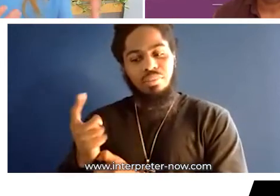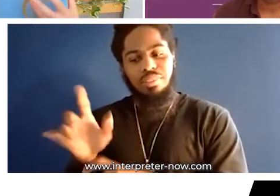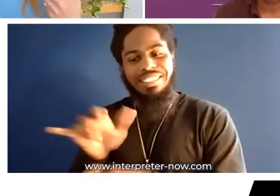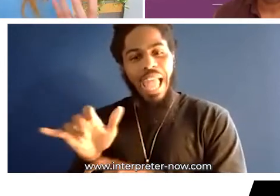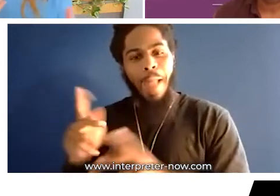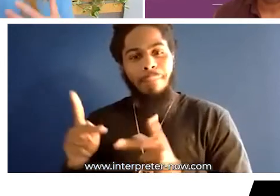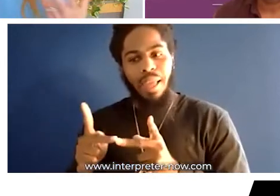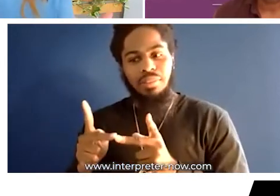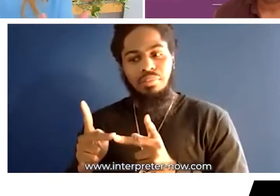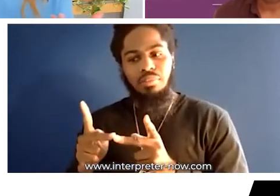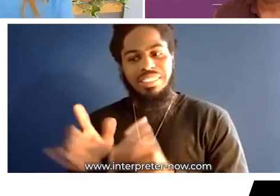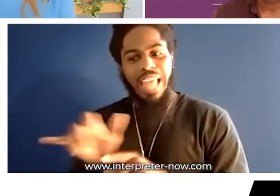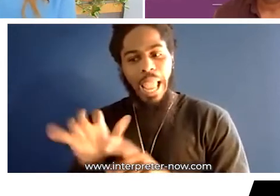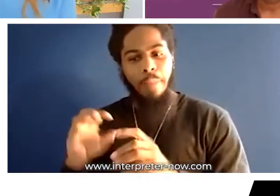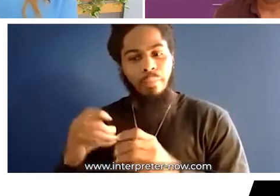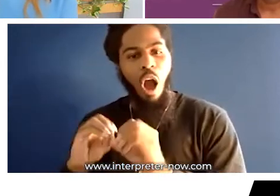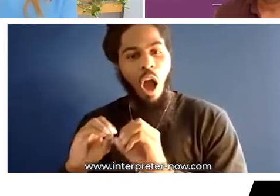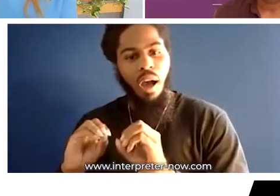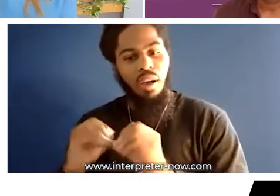that we're building empathy and understanding for each other.